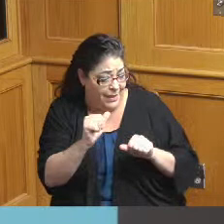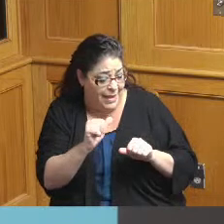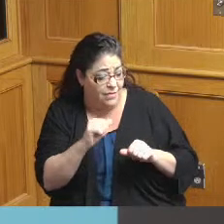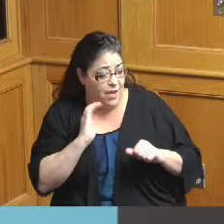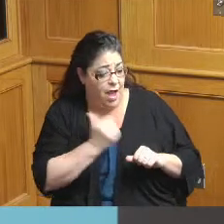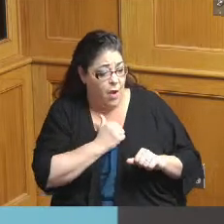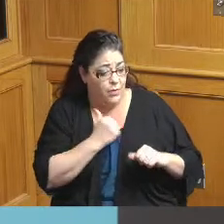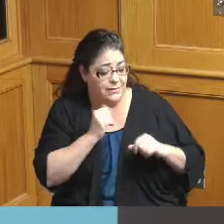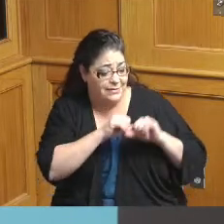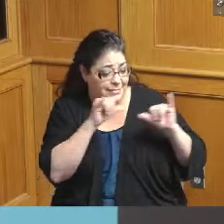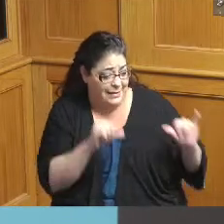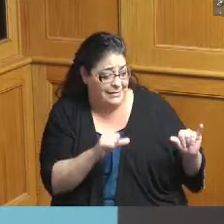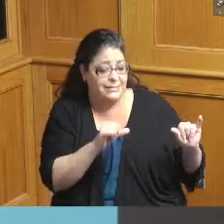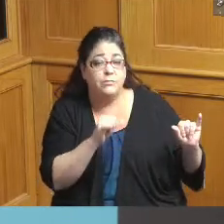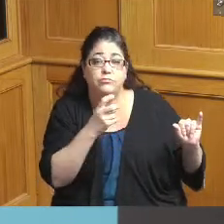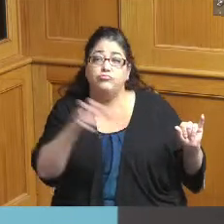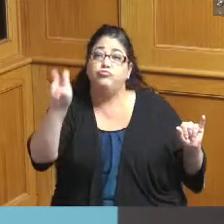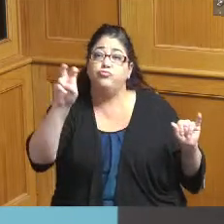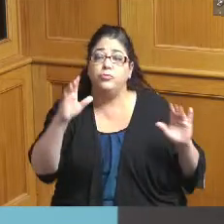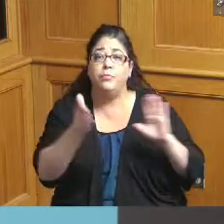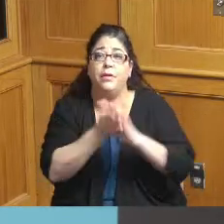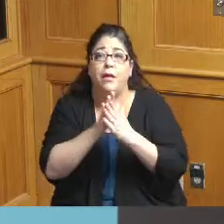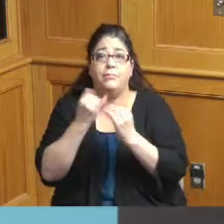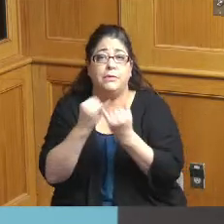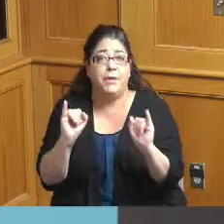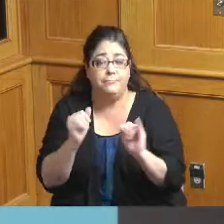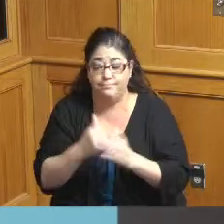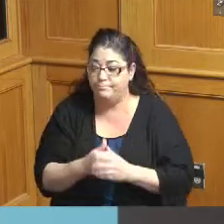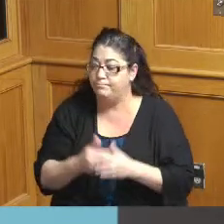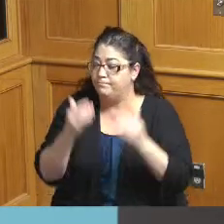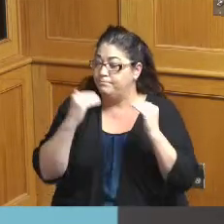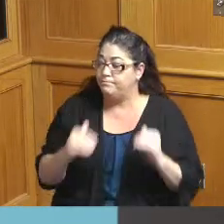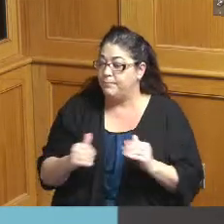expanding the youth Advisory Board through the United Way and then finally